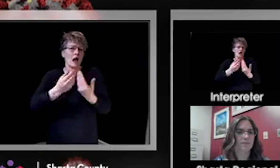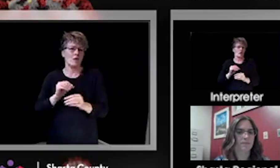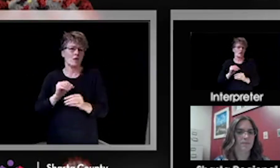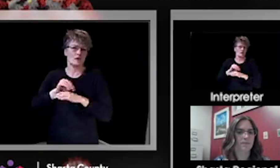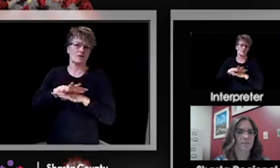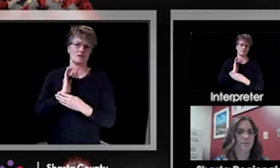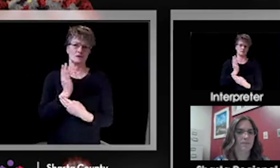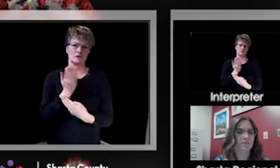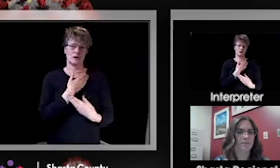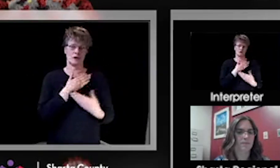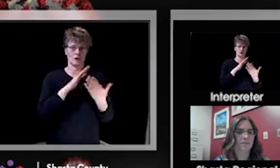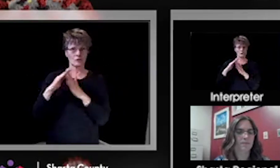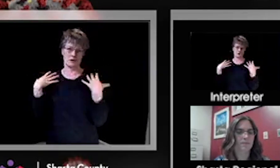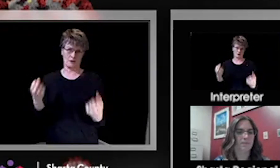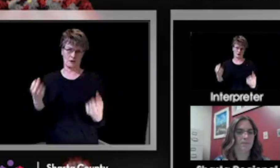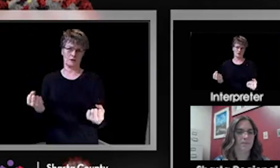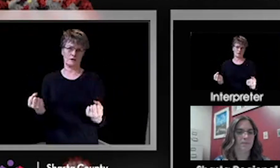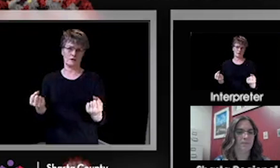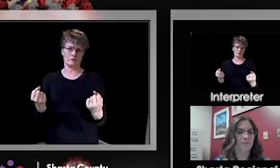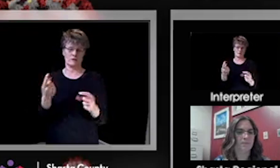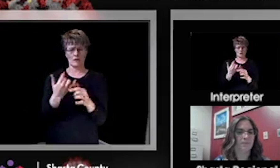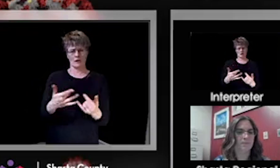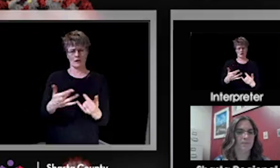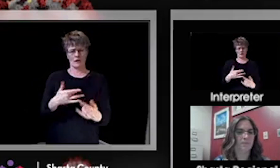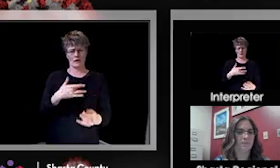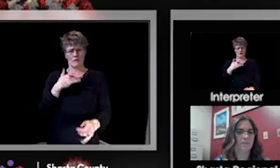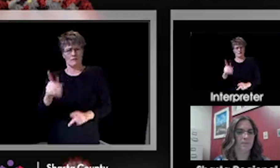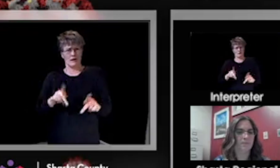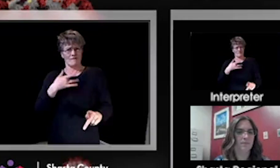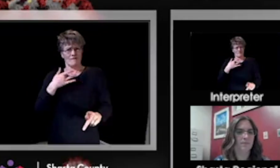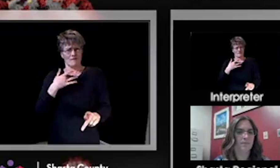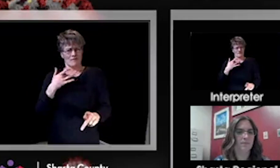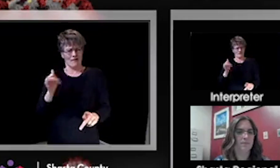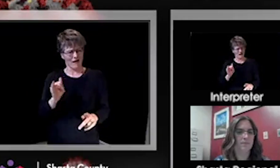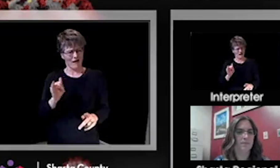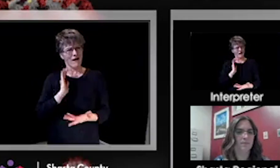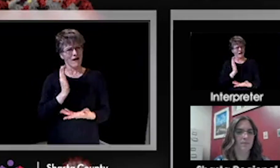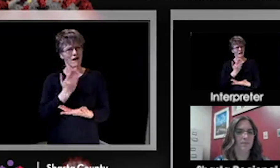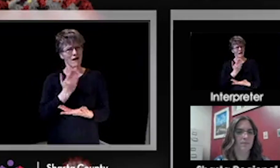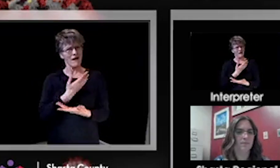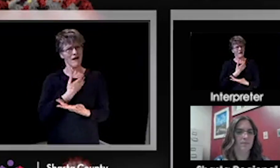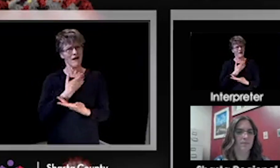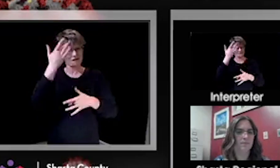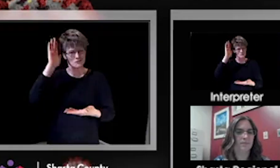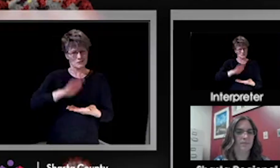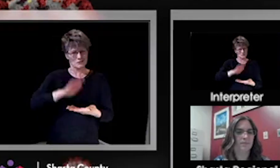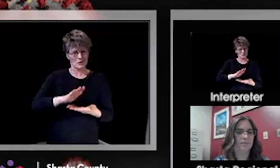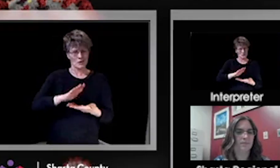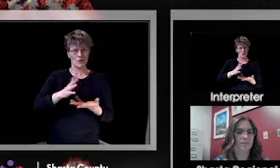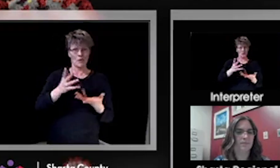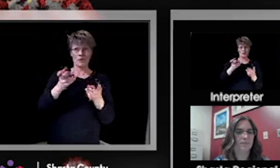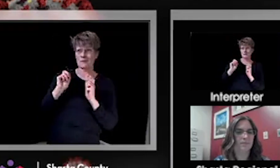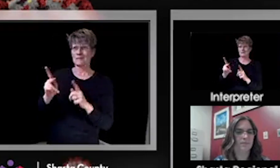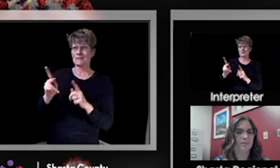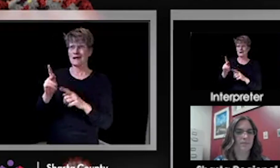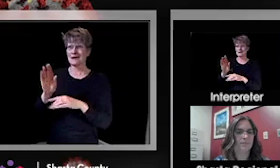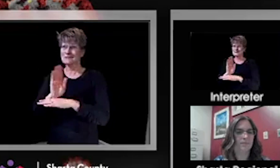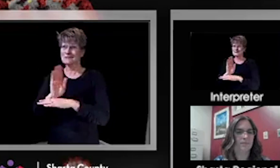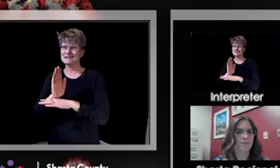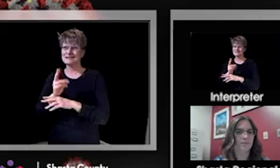is low and they want to see business back to normal. The state and the federal government